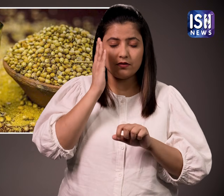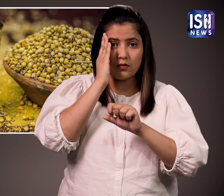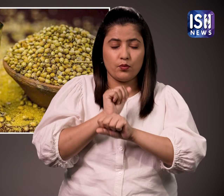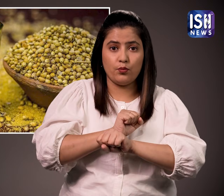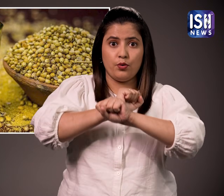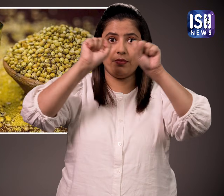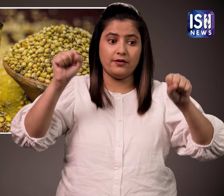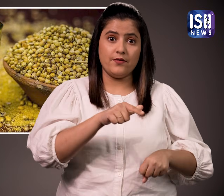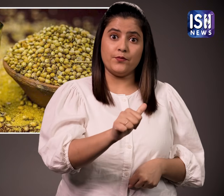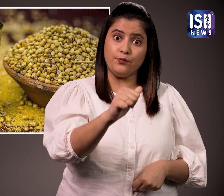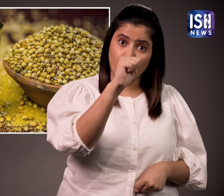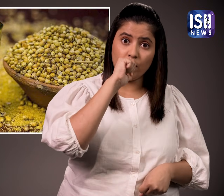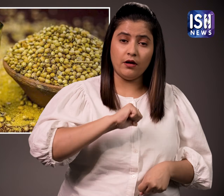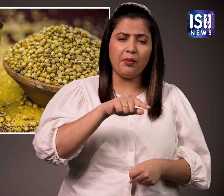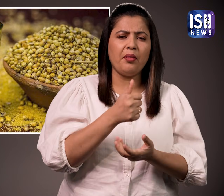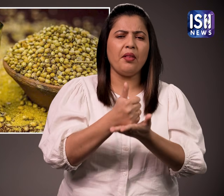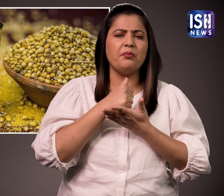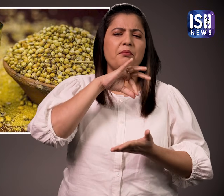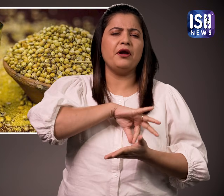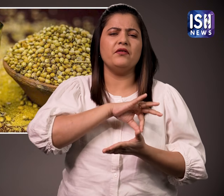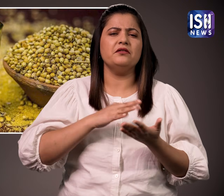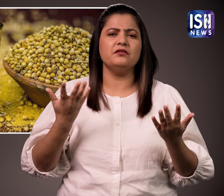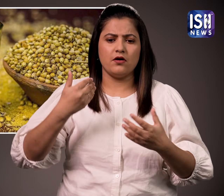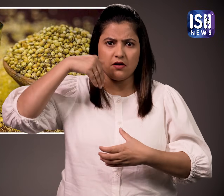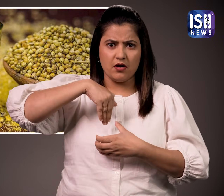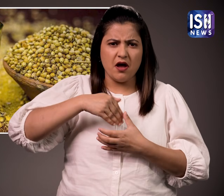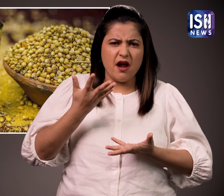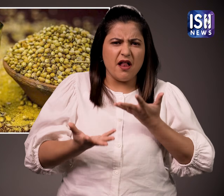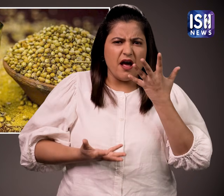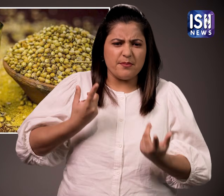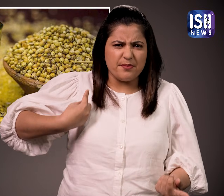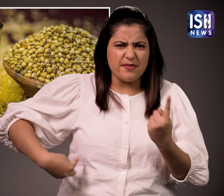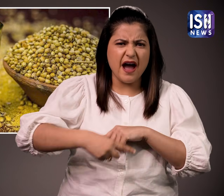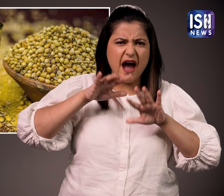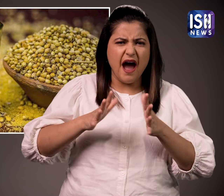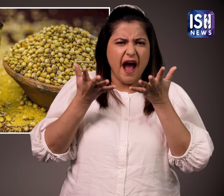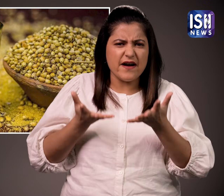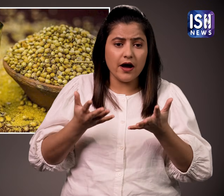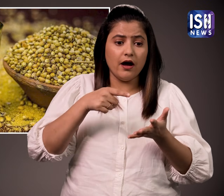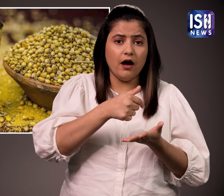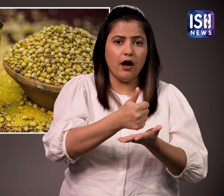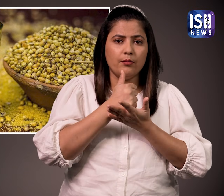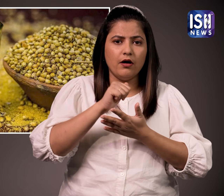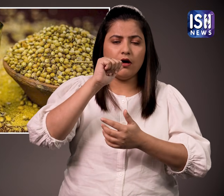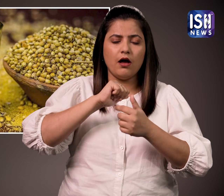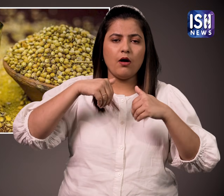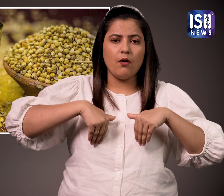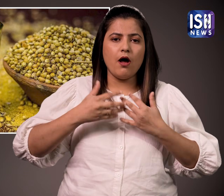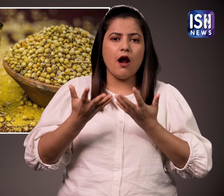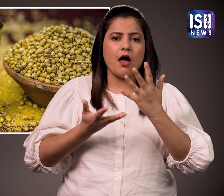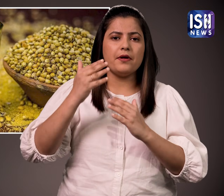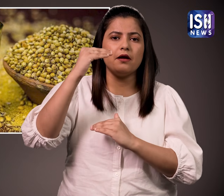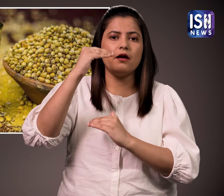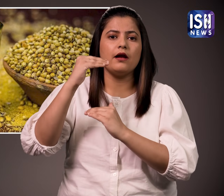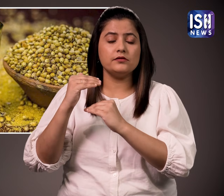Drink this as soon as you wake up in the morning to balance body heat.